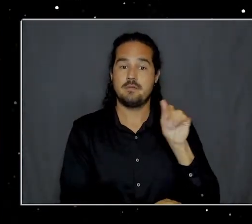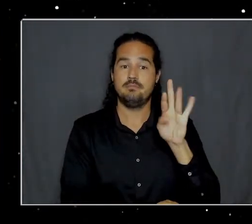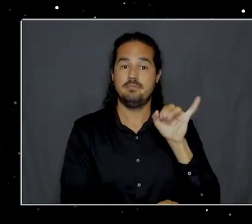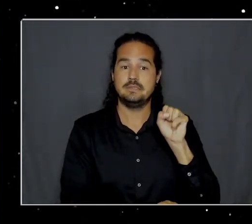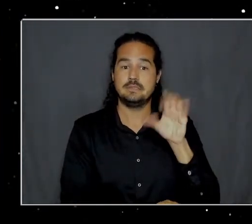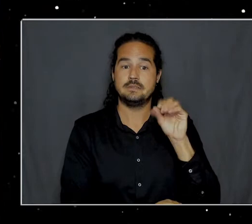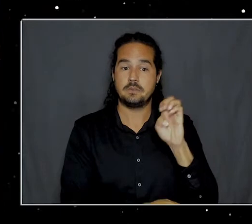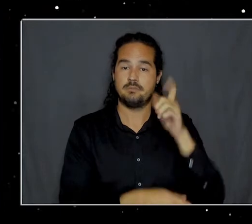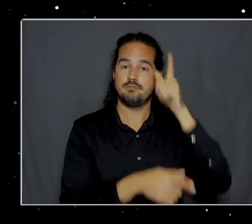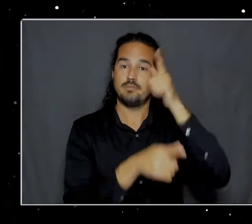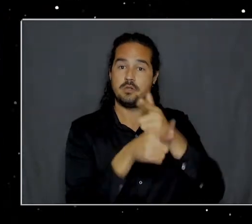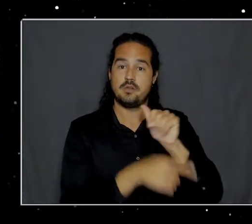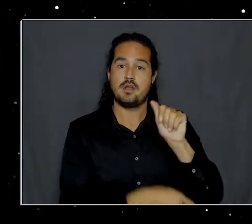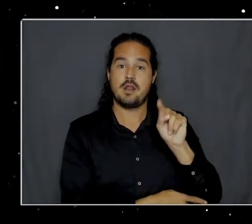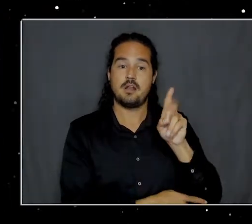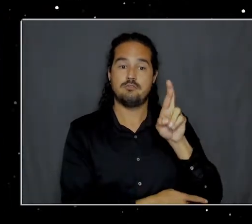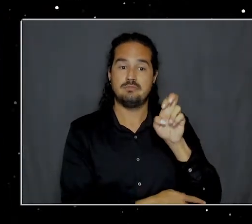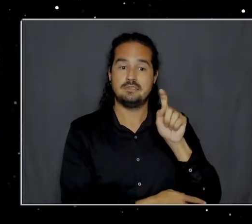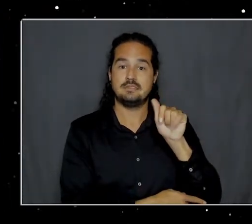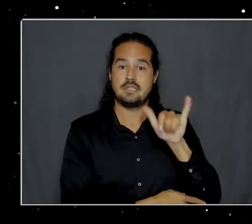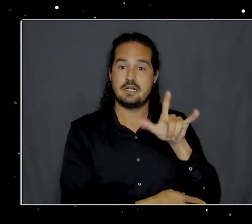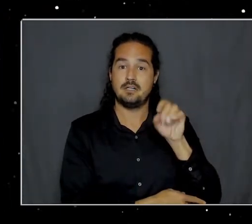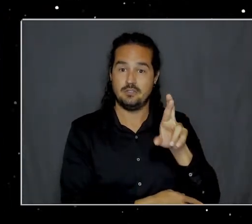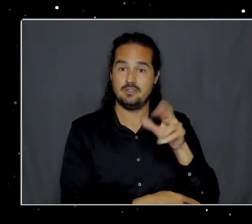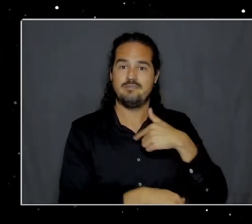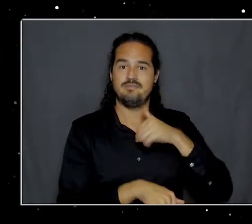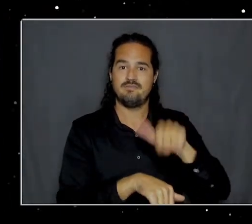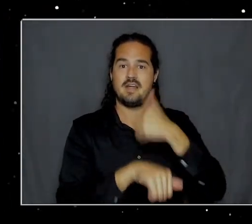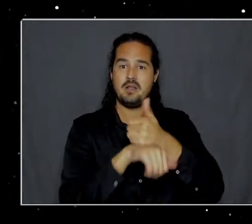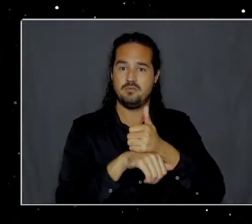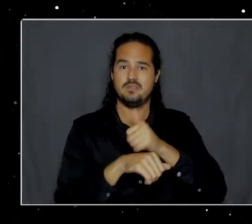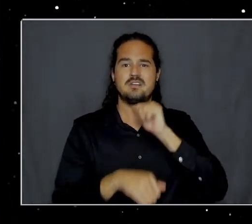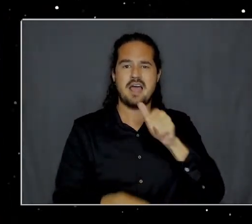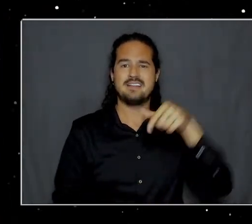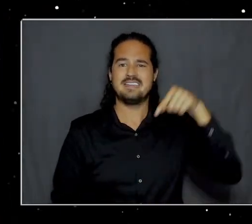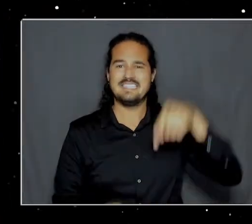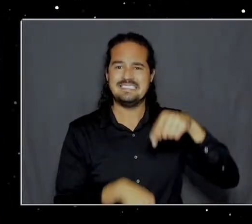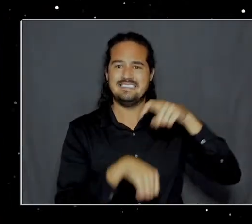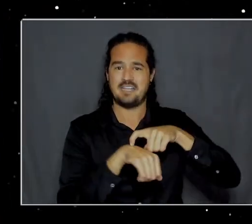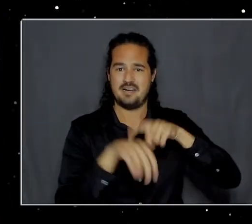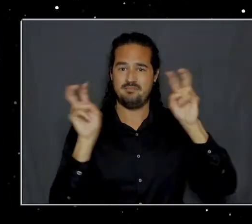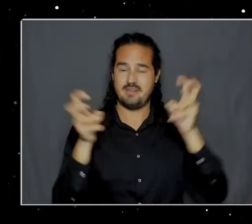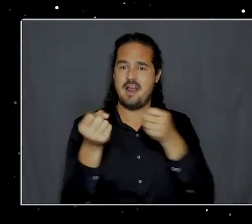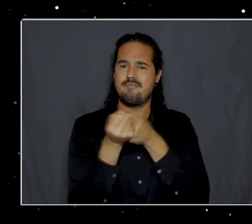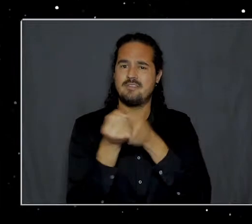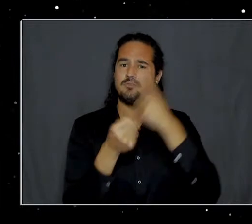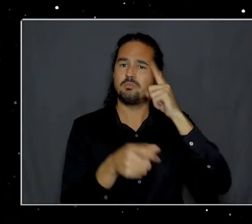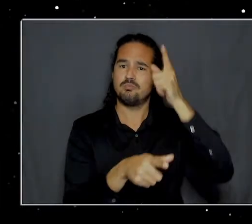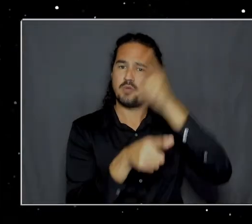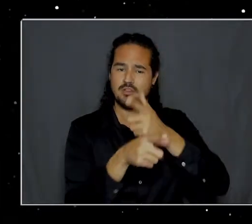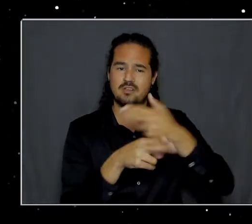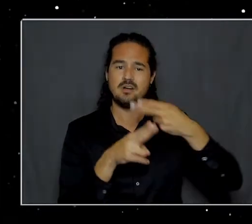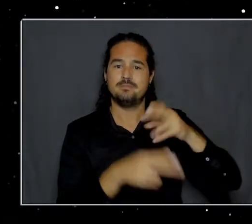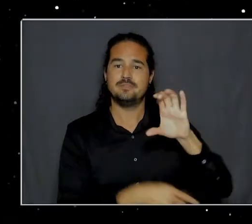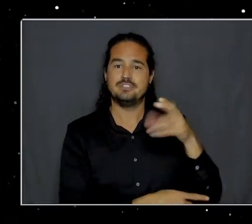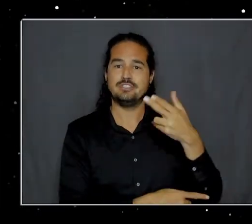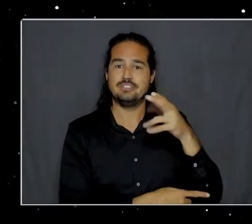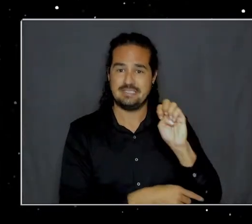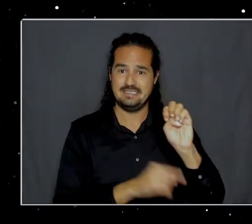DO THE WORK AND CONTRIBUTE. NOEL PARRISH: HI. MY NAME IS NOEL PARRISH.